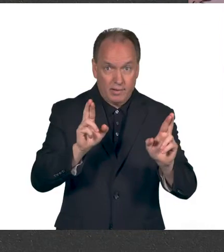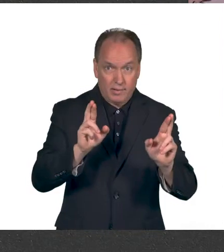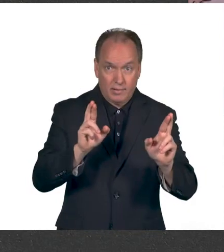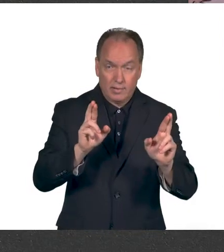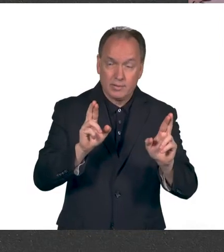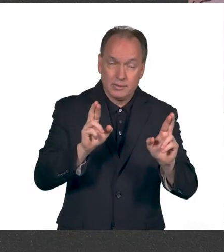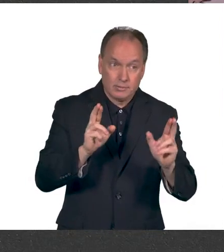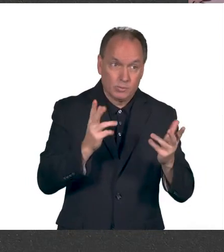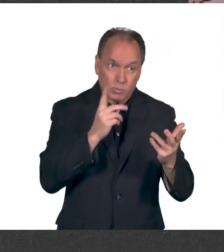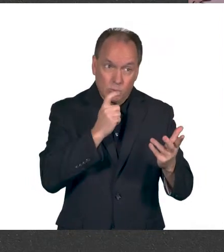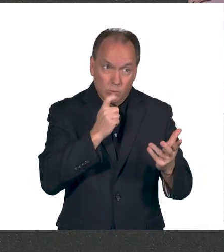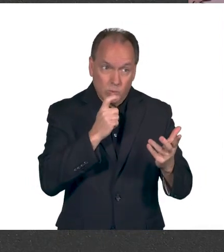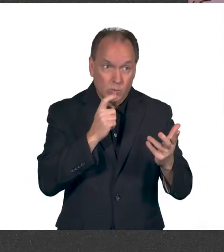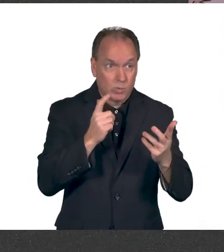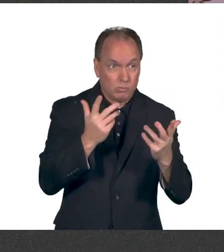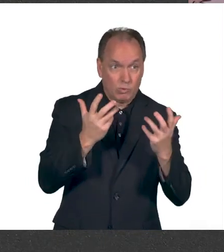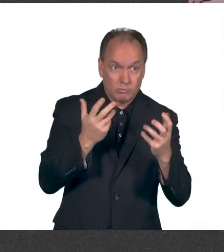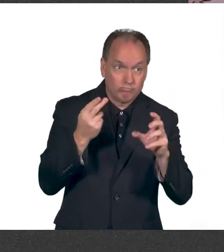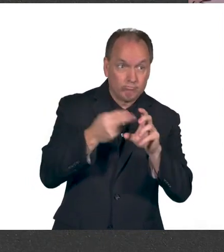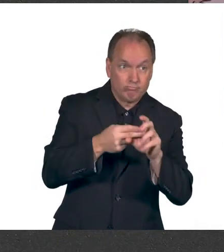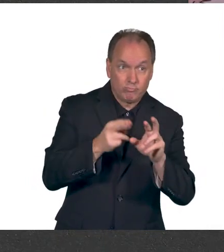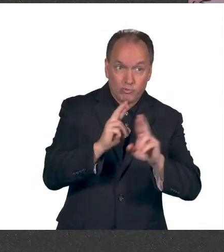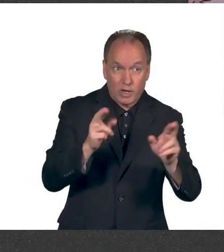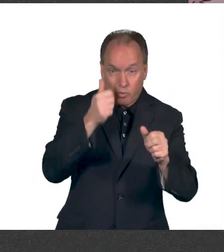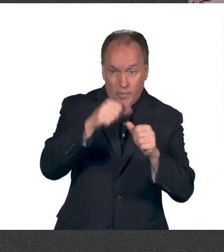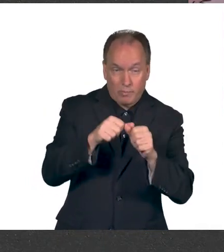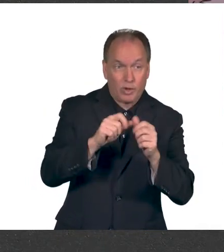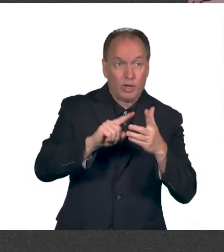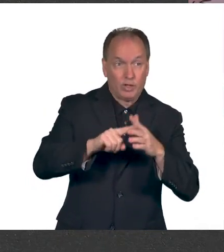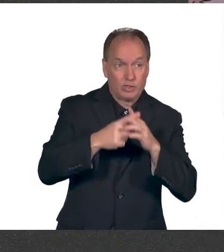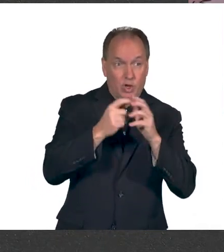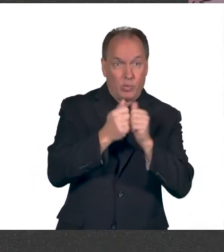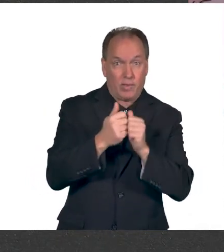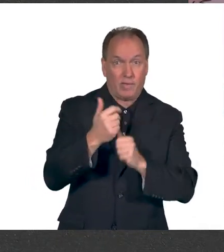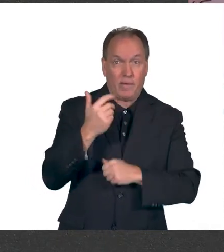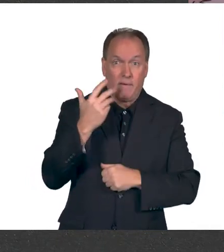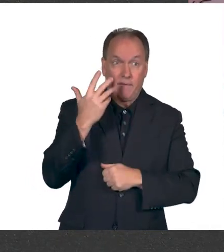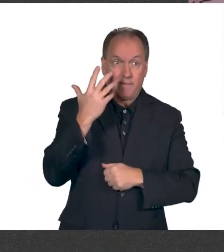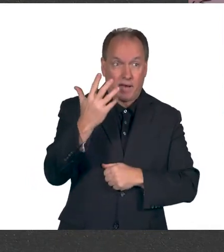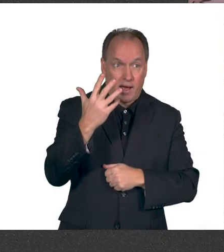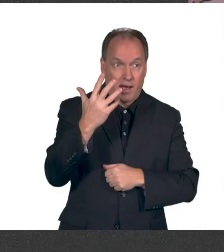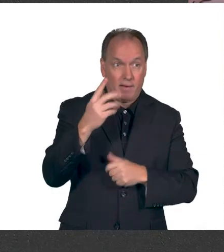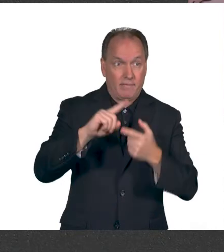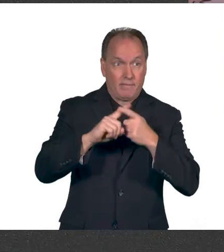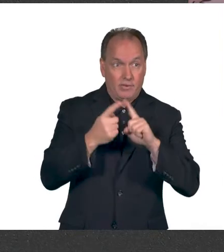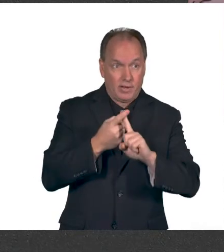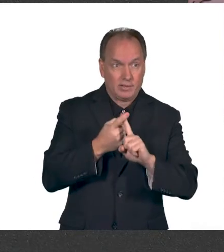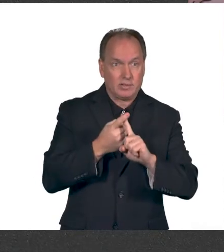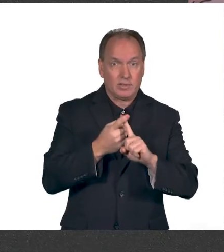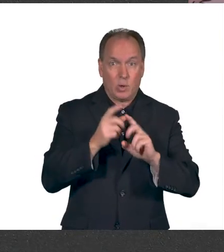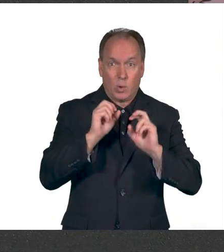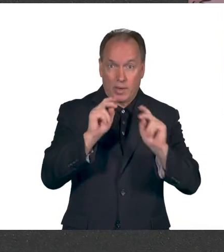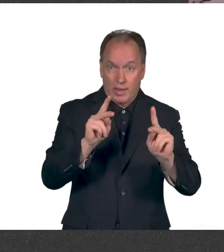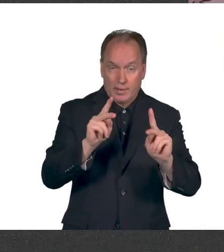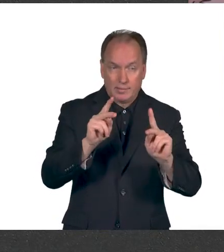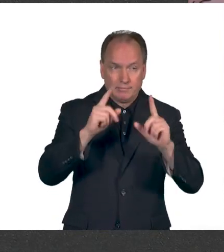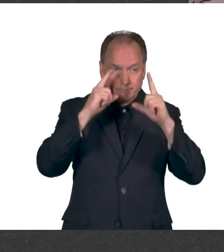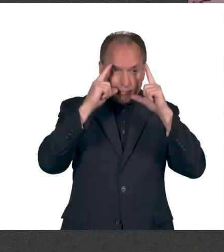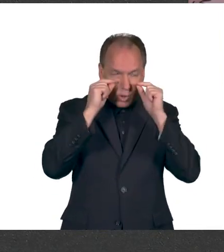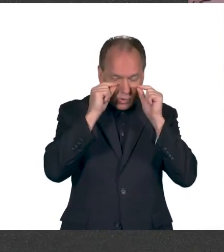with how many are in the cave. Okay. So we're gonna remember we start with five friends. Okay, can you close your eyes